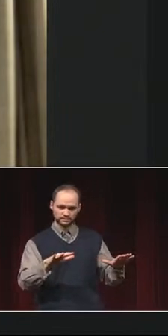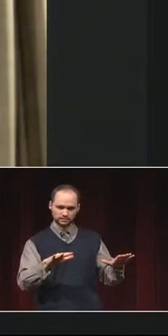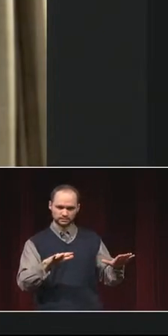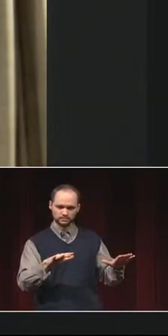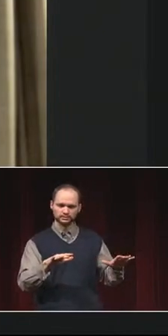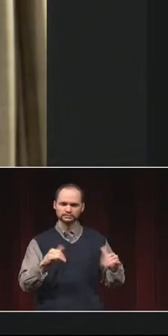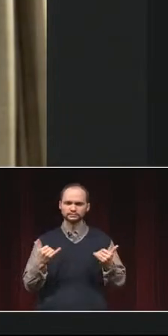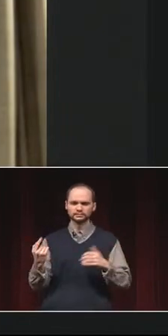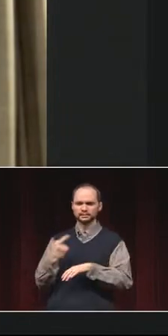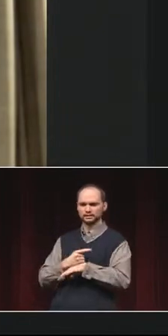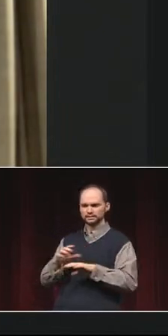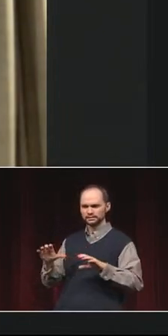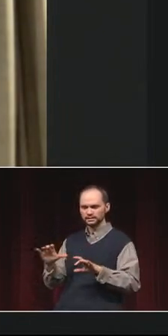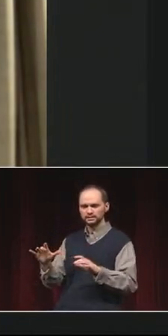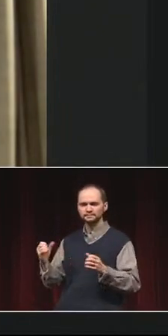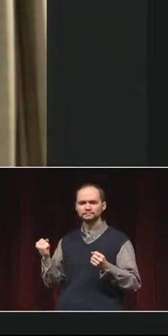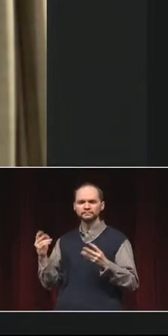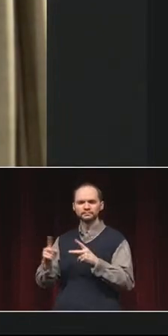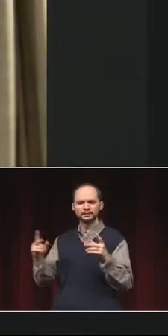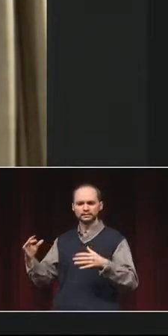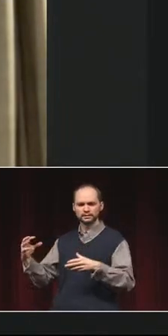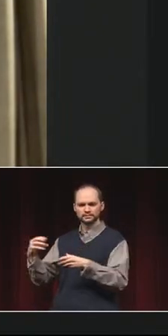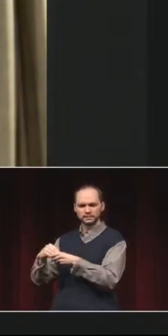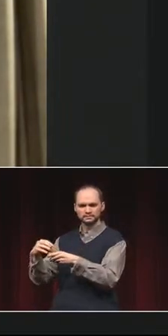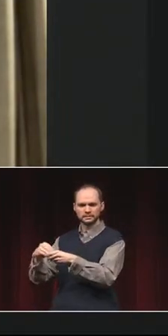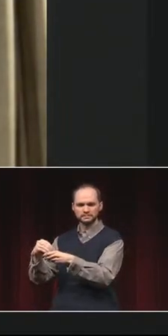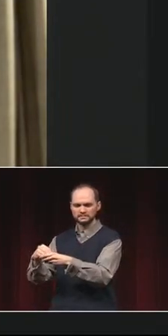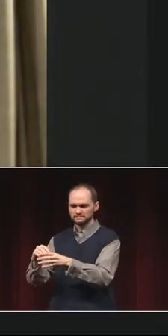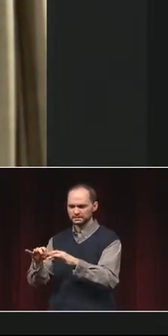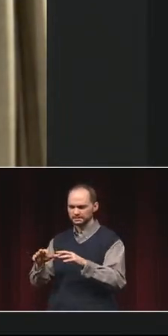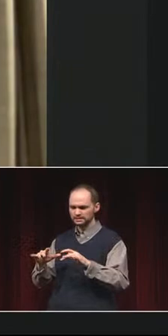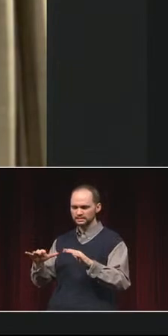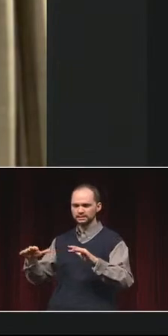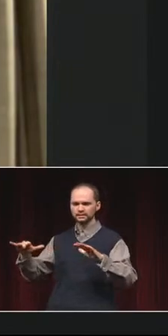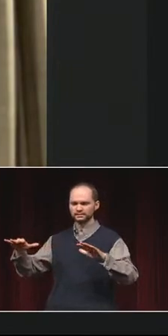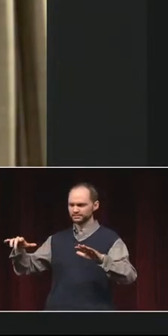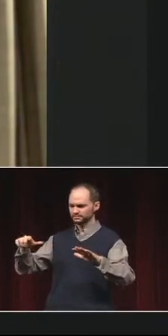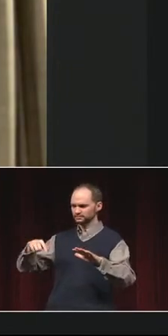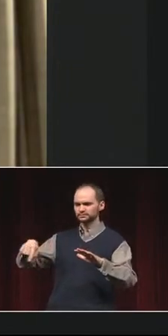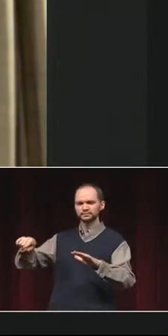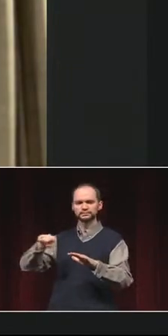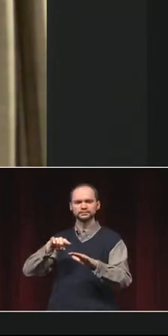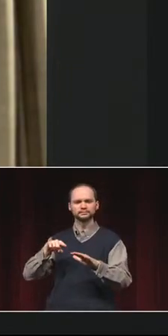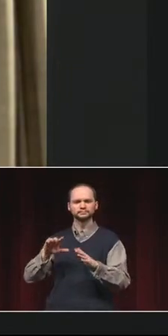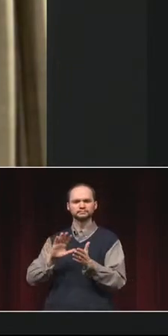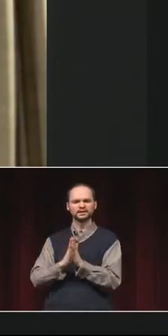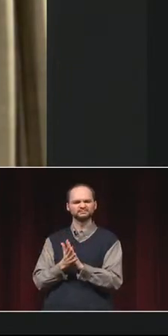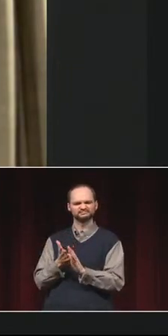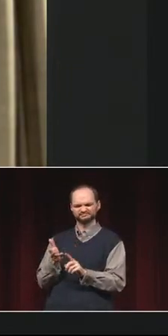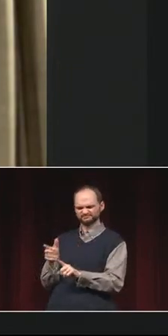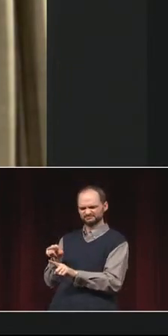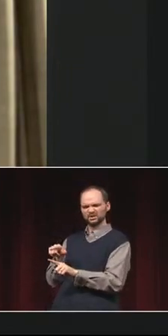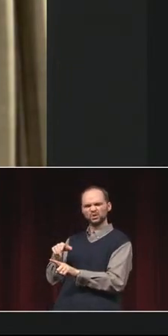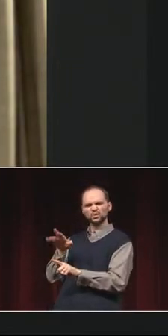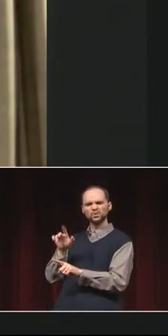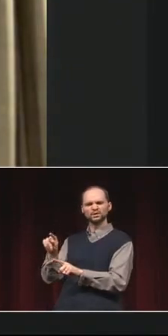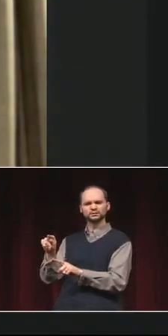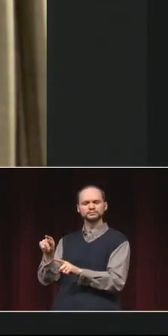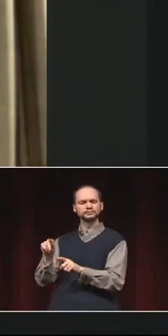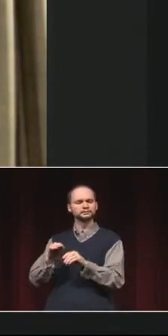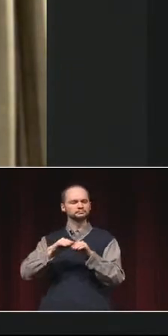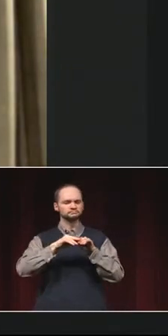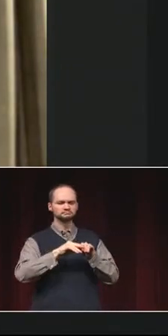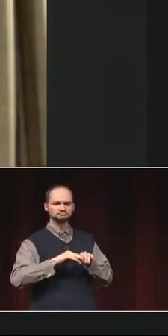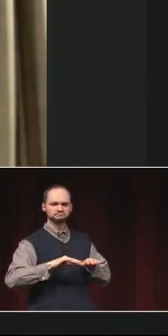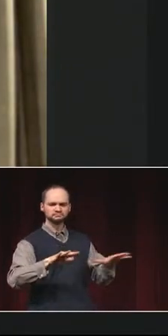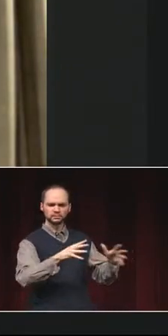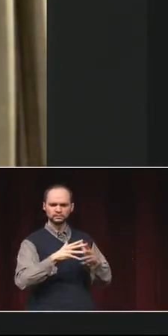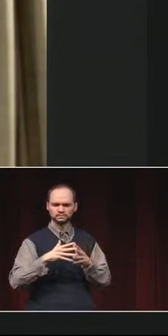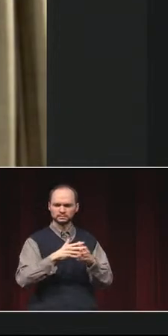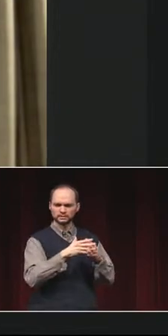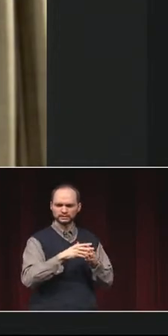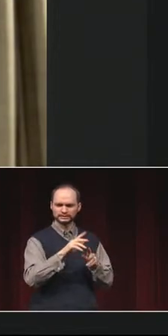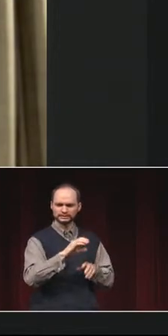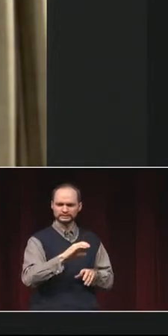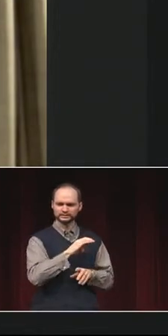in the making of a quilt that can offer all American citizens the warmth of freedom, equality